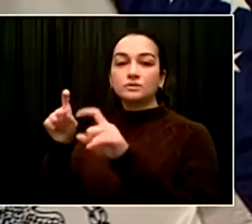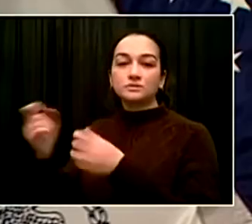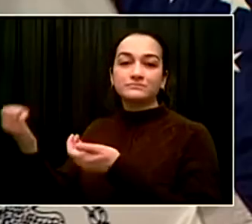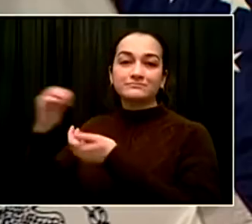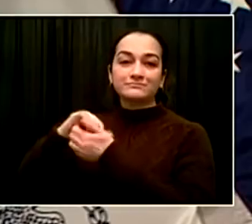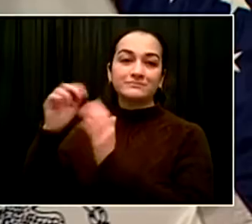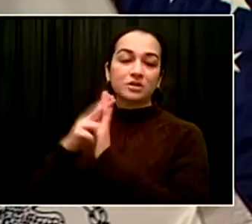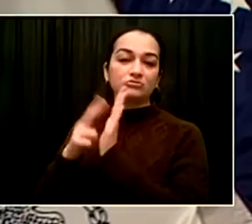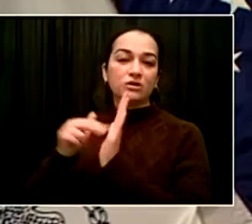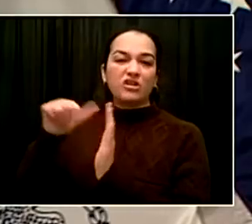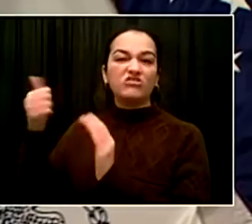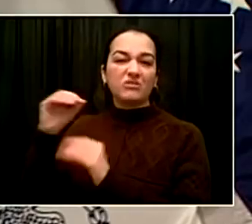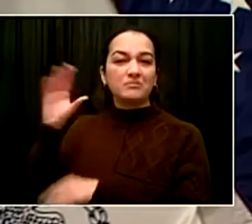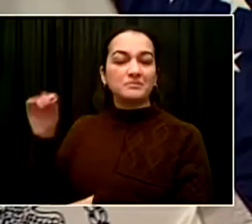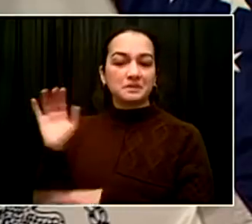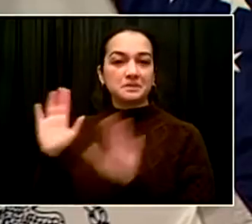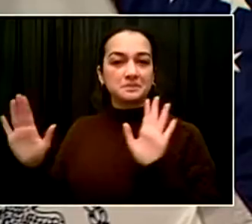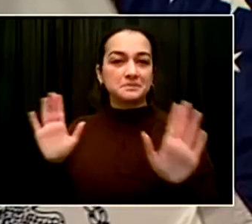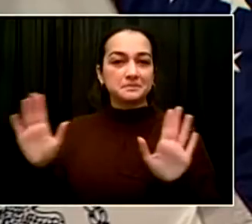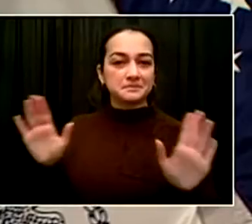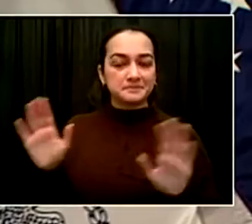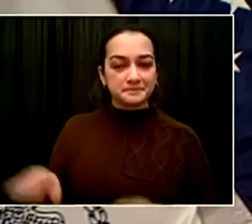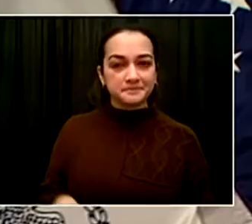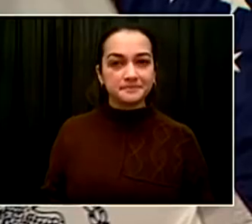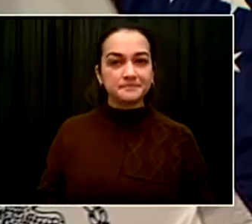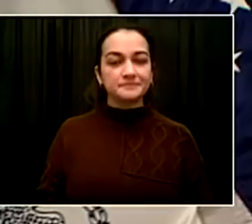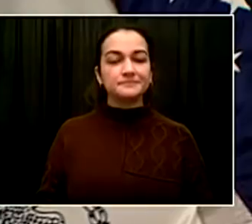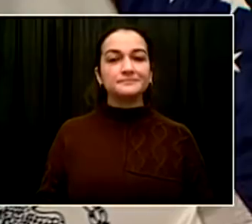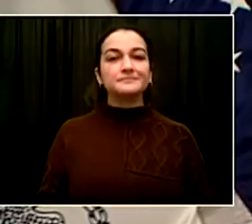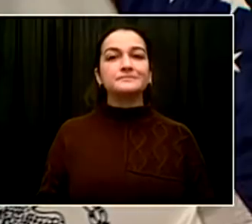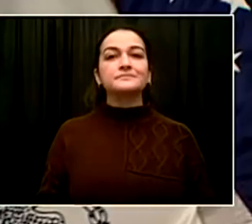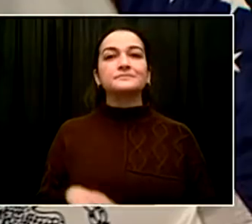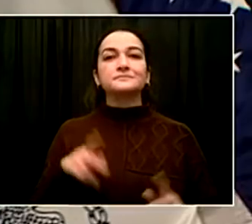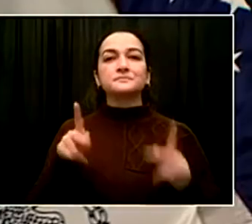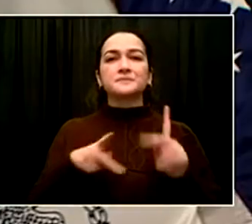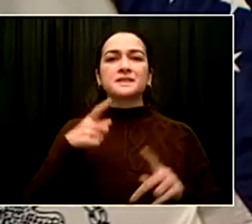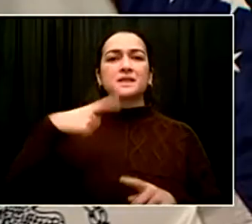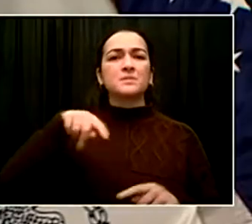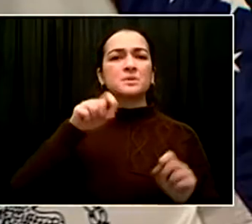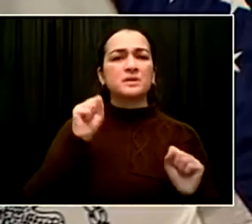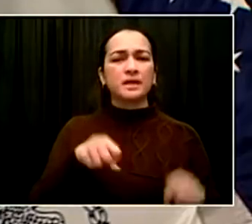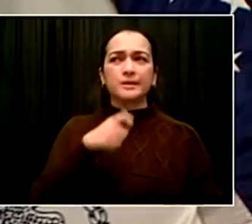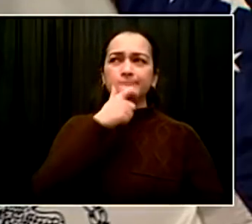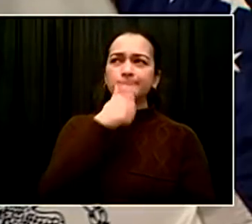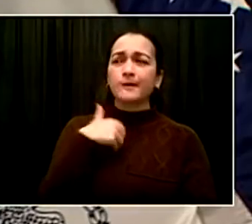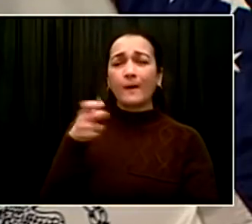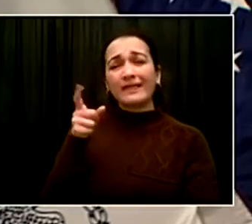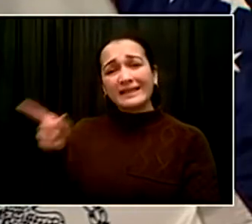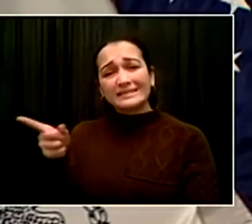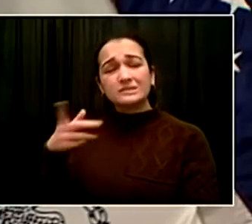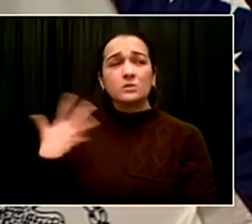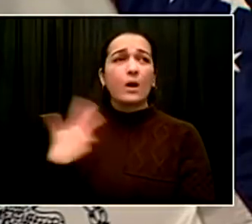TO YOU, KEVIN, THAT SHOULD NOT BE A DISTINCTION THAT CAUSES ANY QUALITY OF DIFFERENCES SO